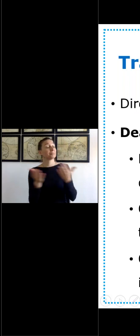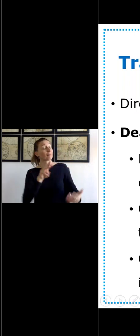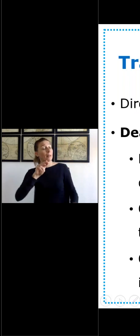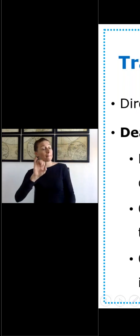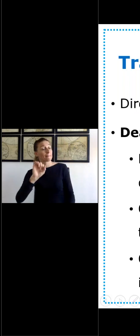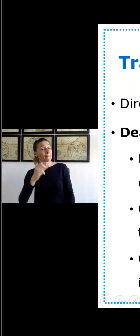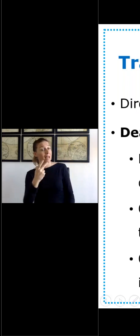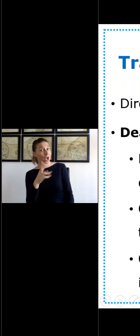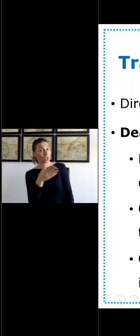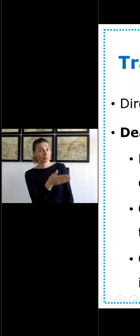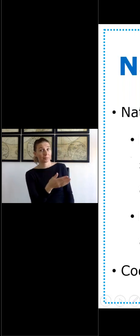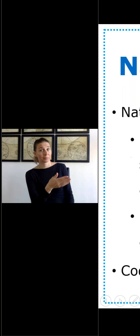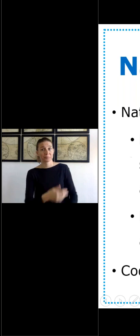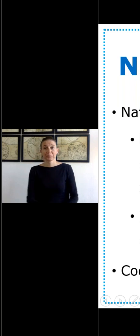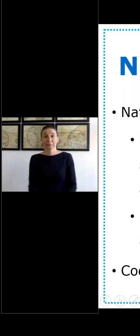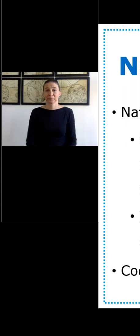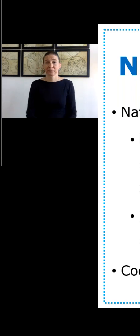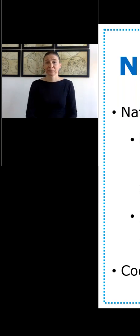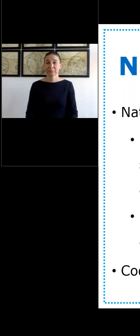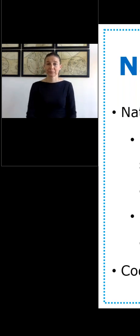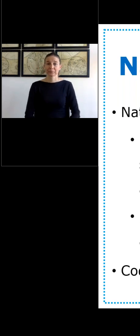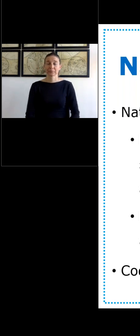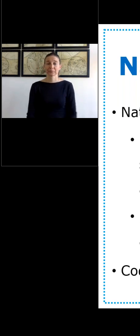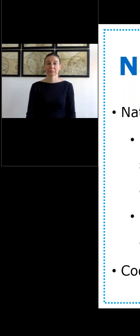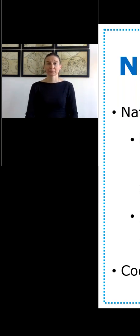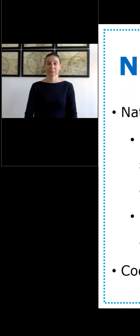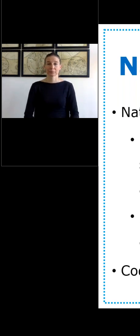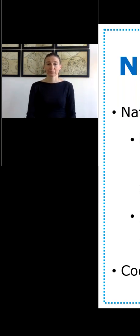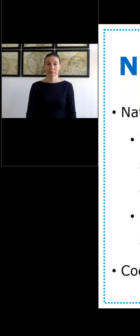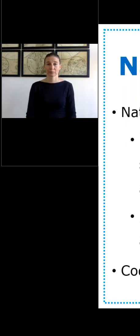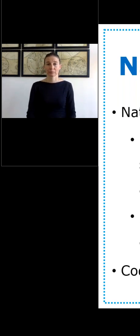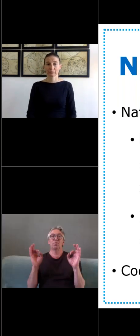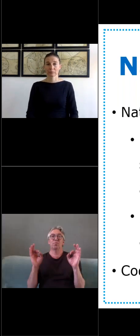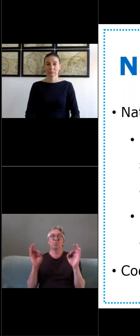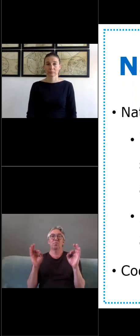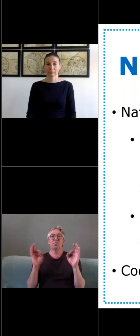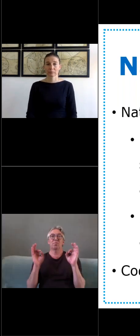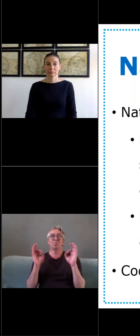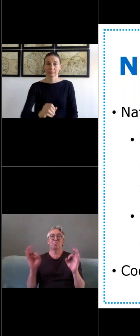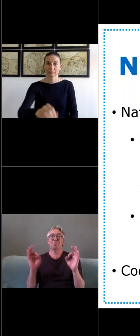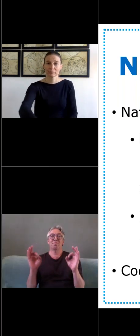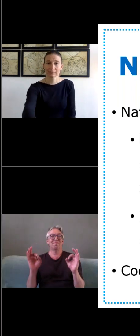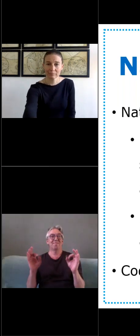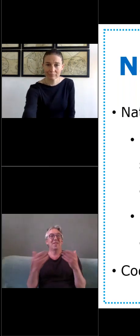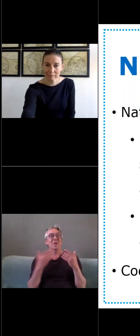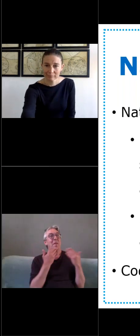Thank you very much. I'll talk about national enforcement and the bodies